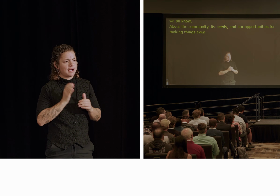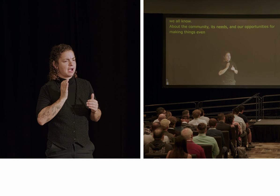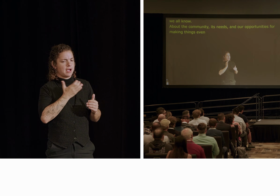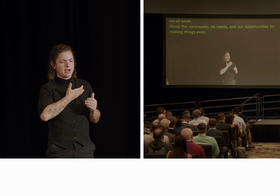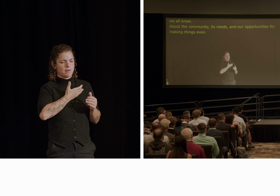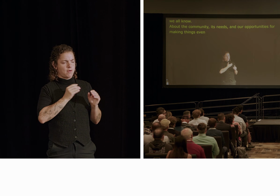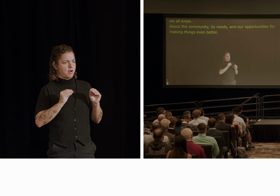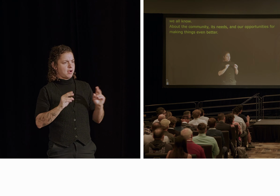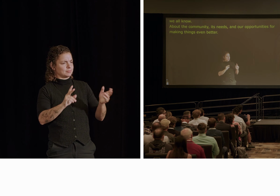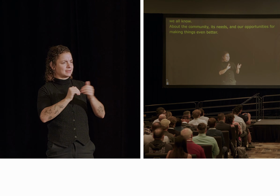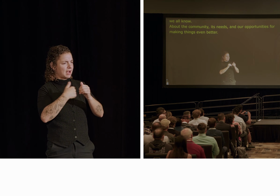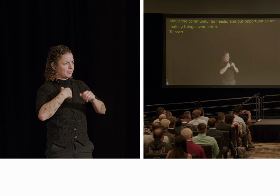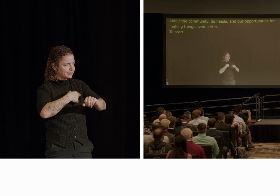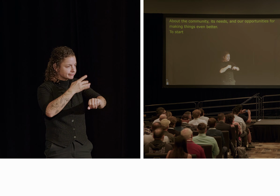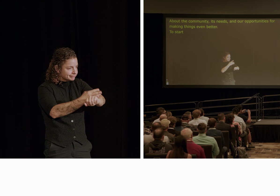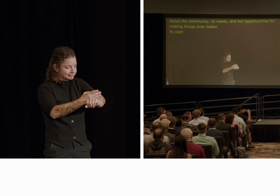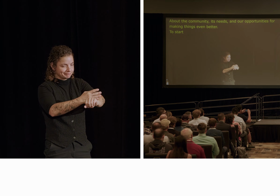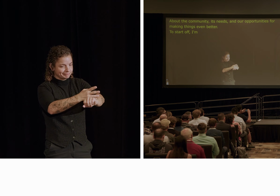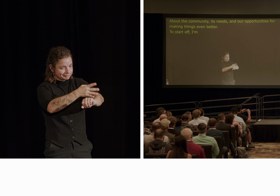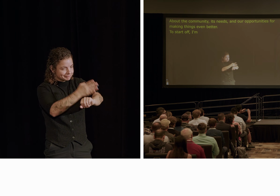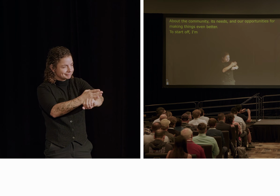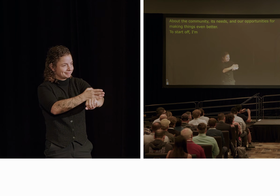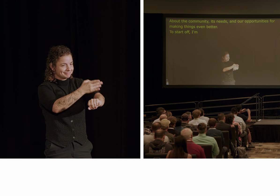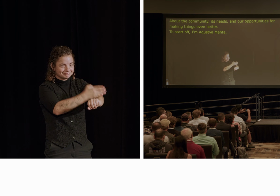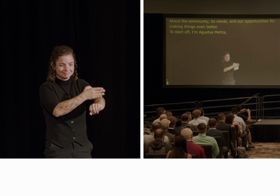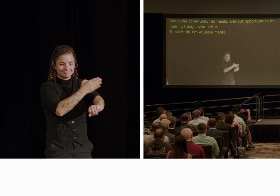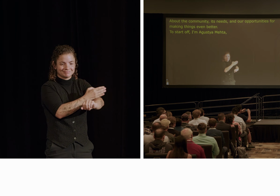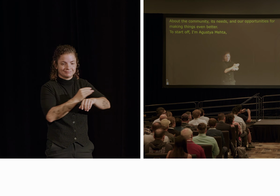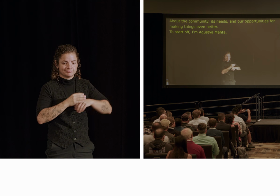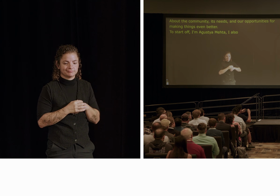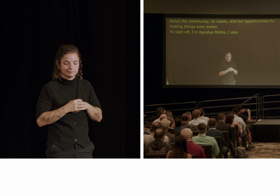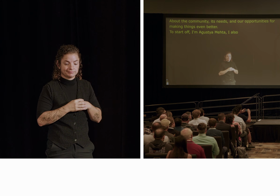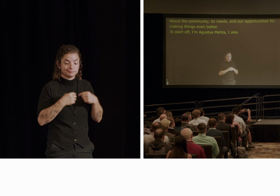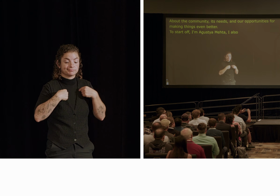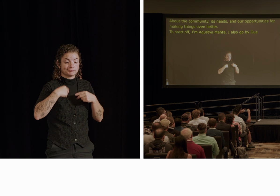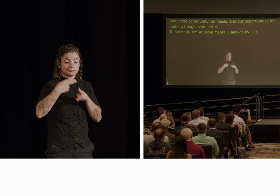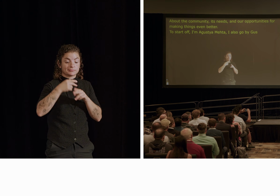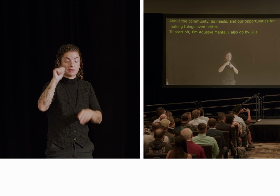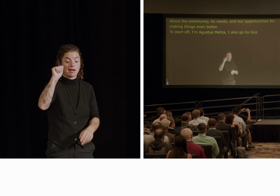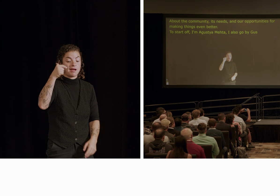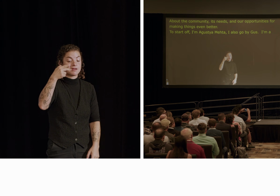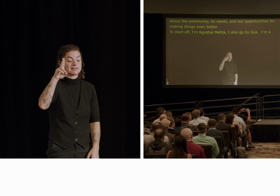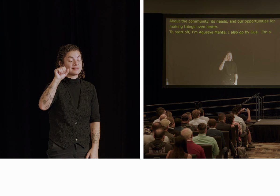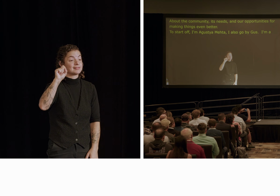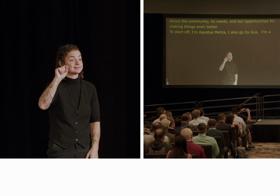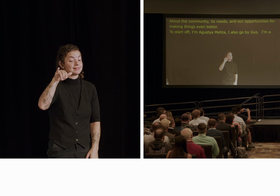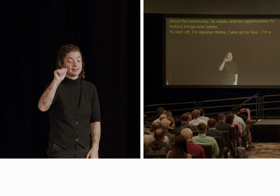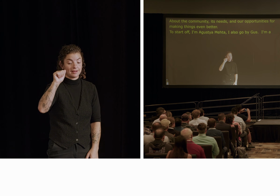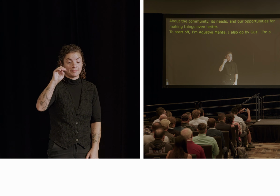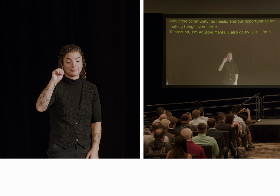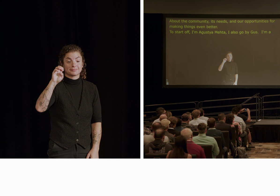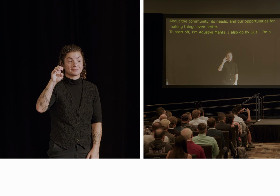To start off, I'm Augustia Metta. I also go by Gus. I'm a five foot nine,